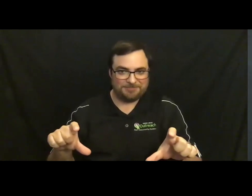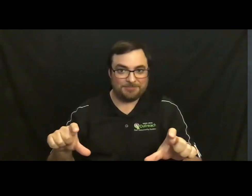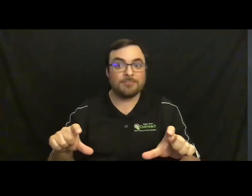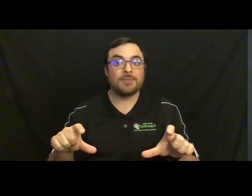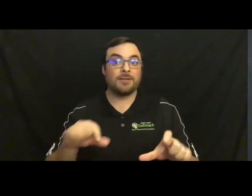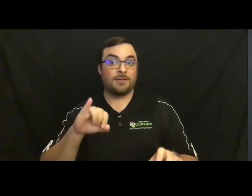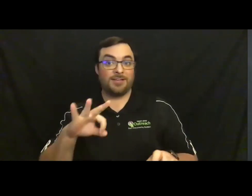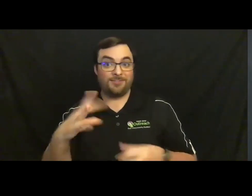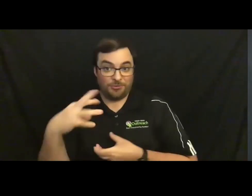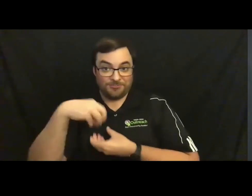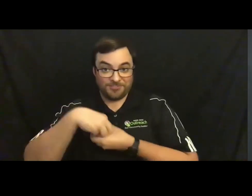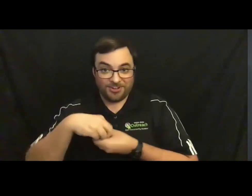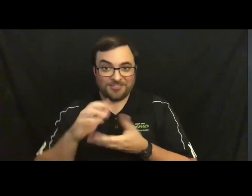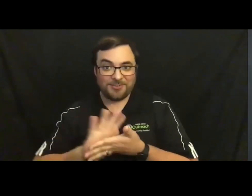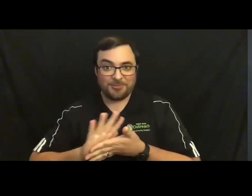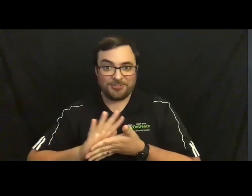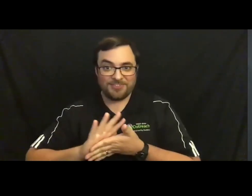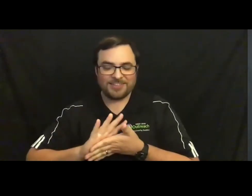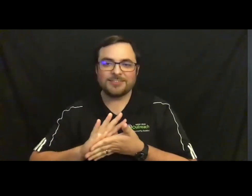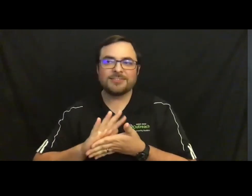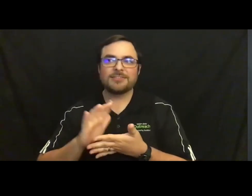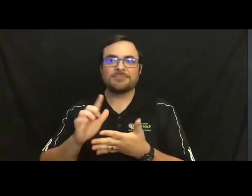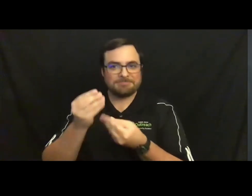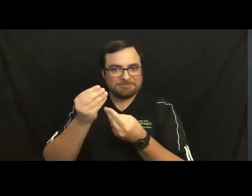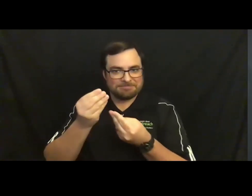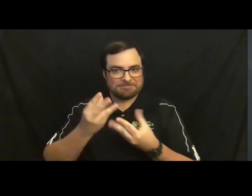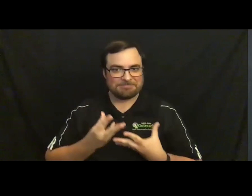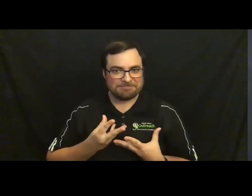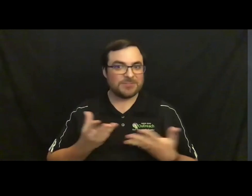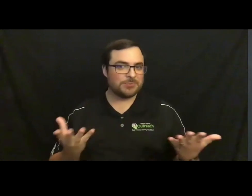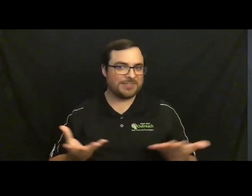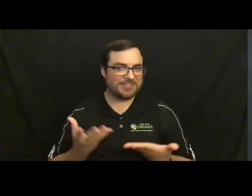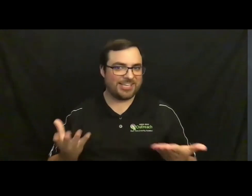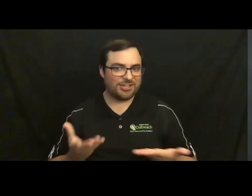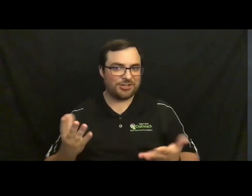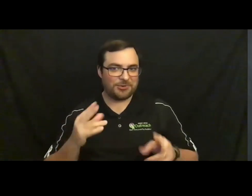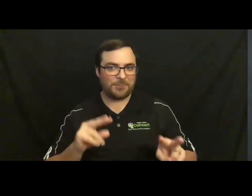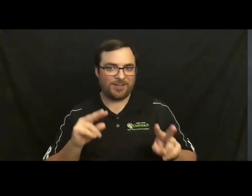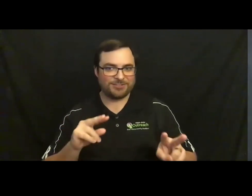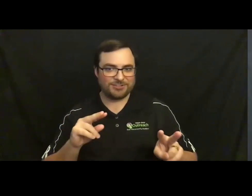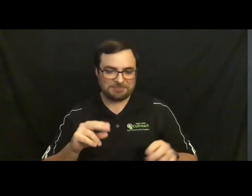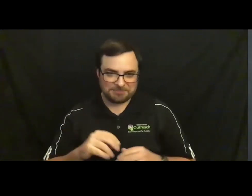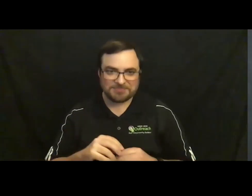were a movie star in this movie, can you just let us know that you're here so that I make